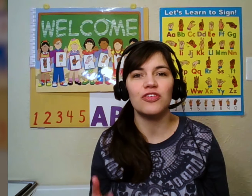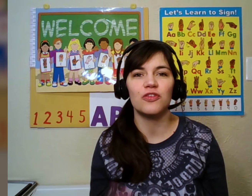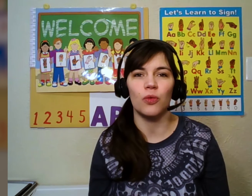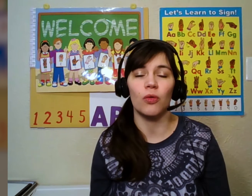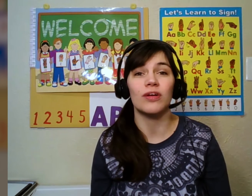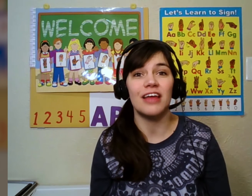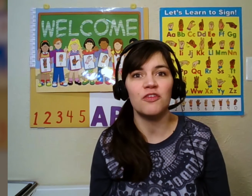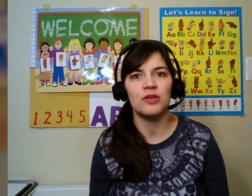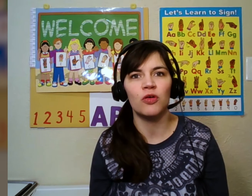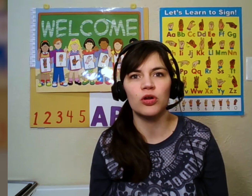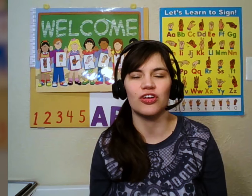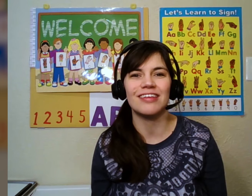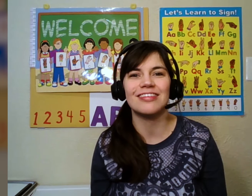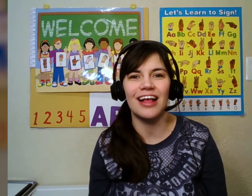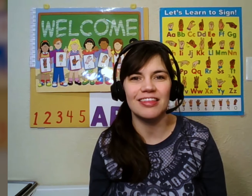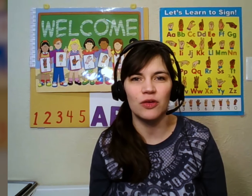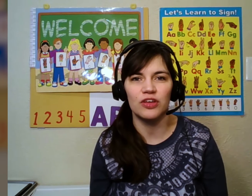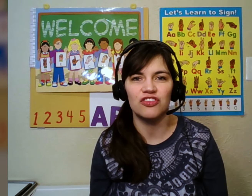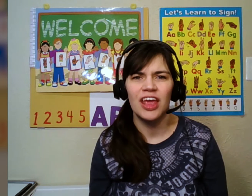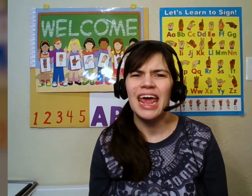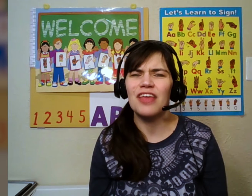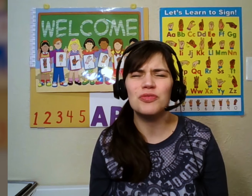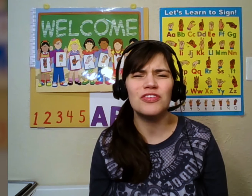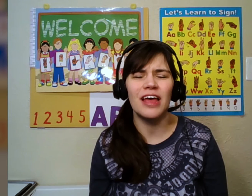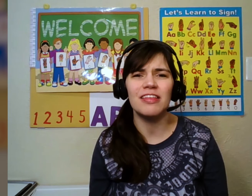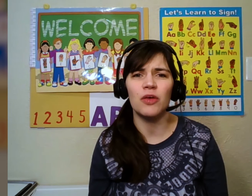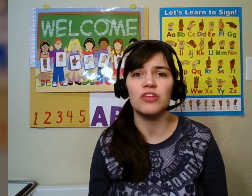found a school where deaf people were learning sign language, and through sign